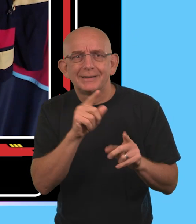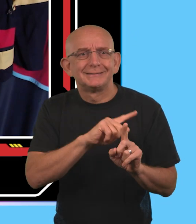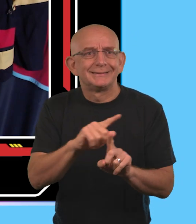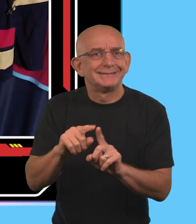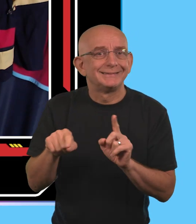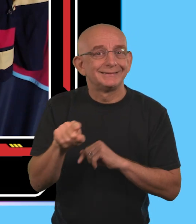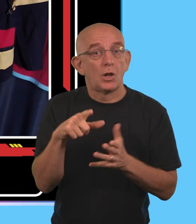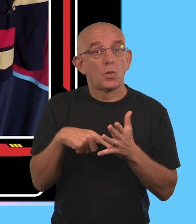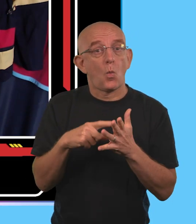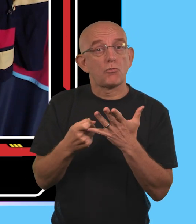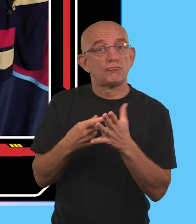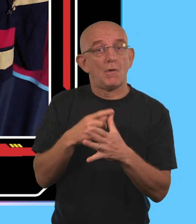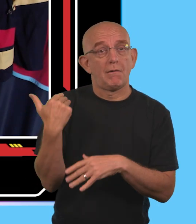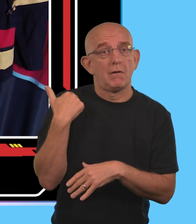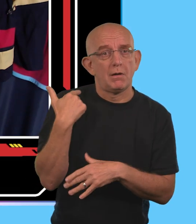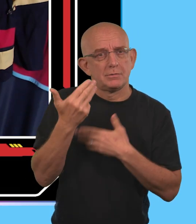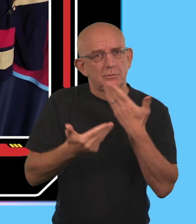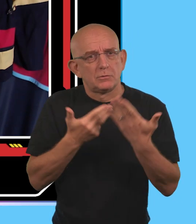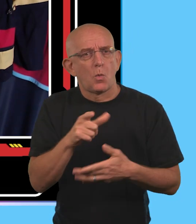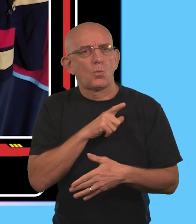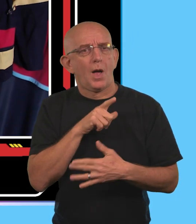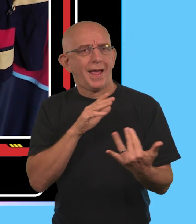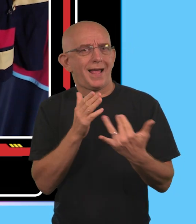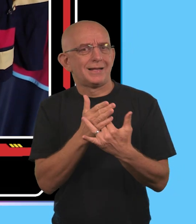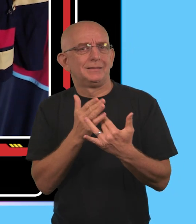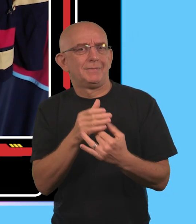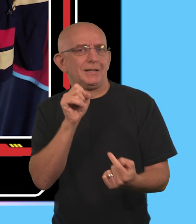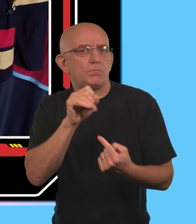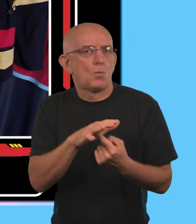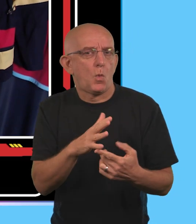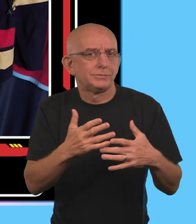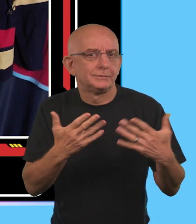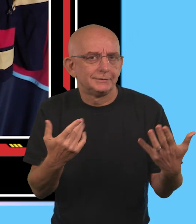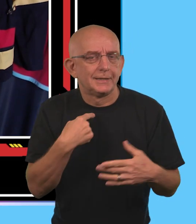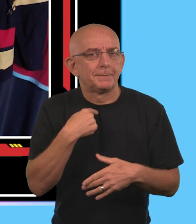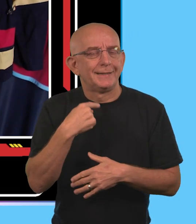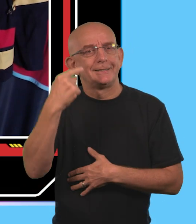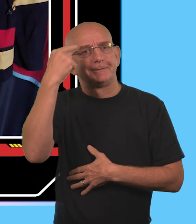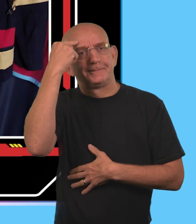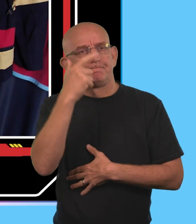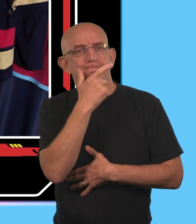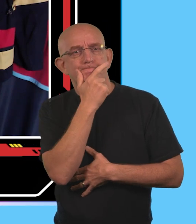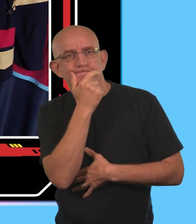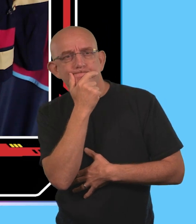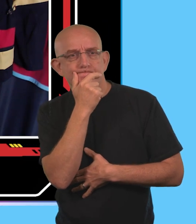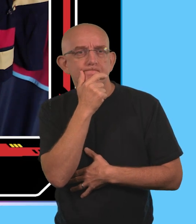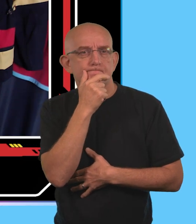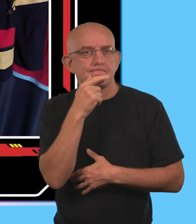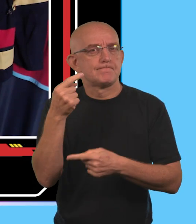When Laura came to me and asked me to tell you all why accessibility is important,